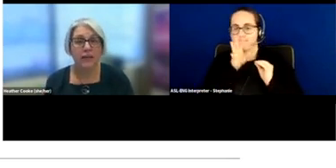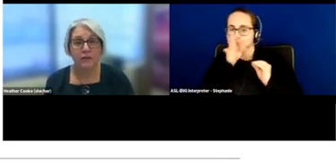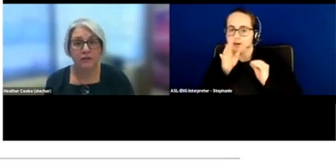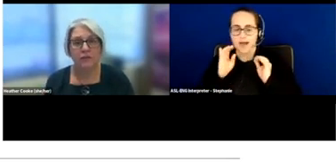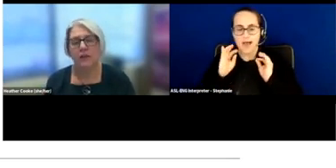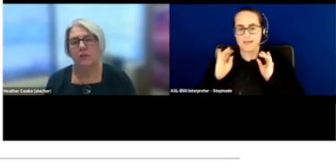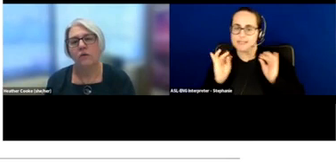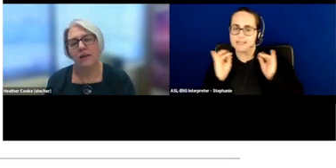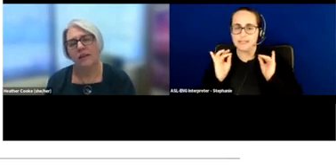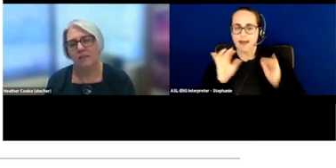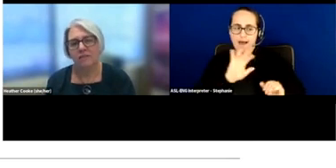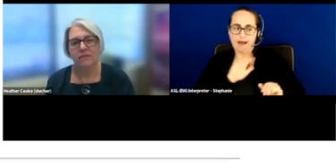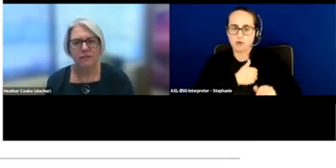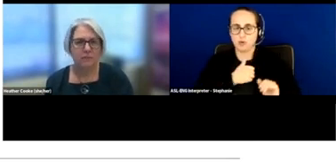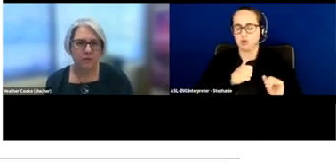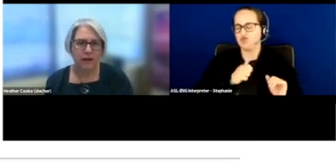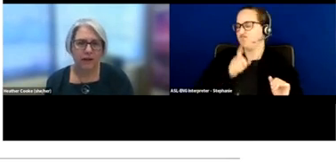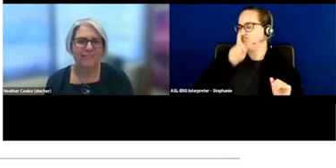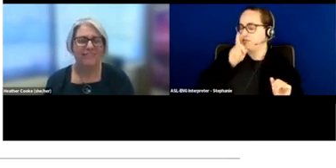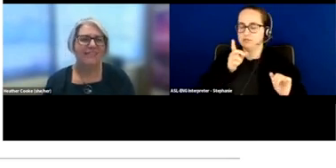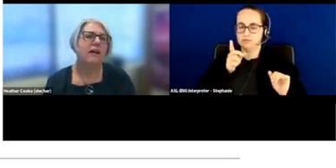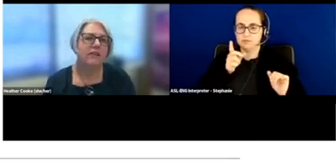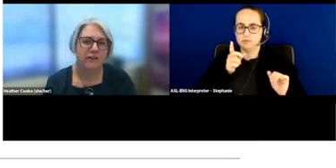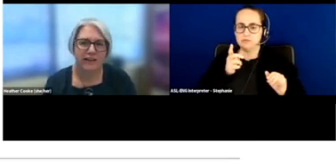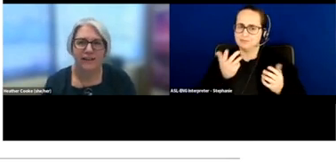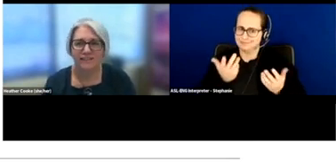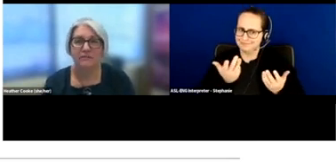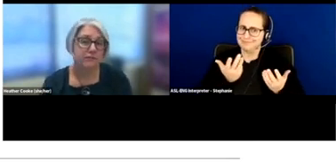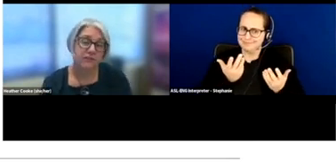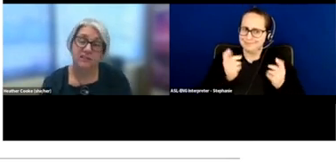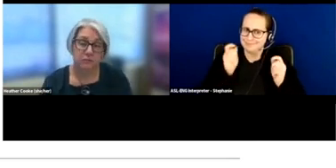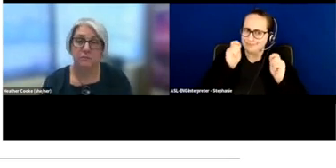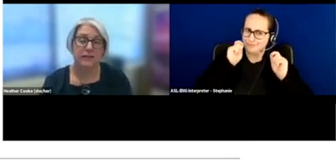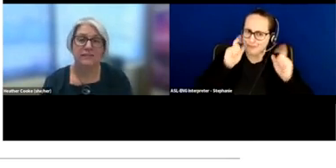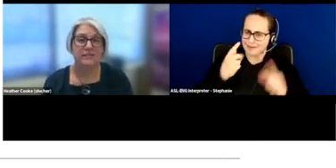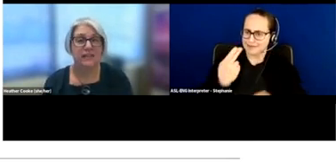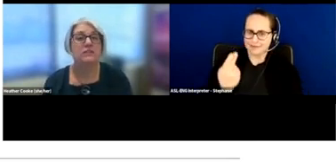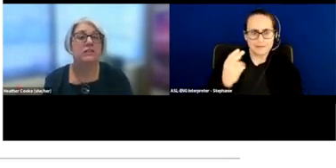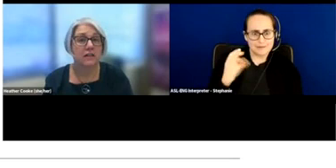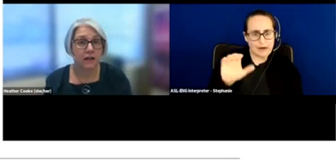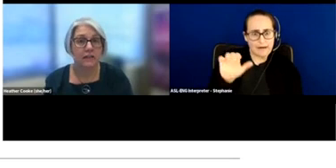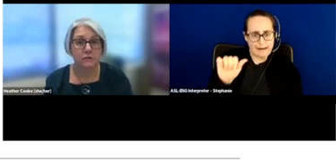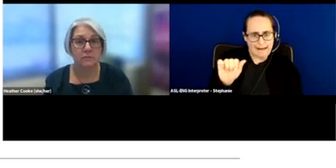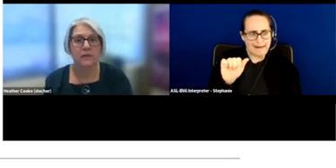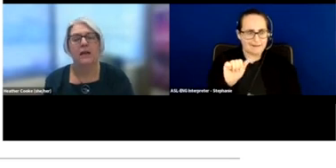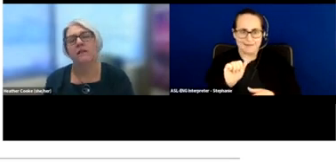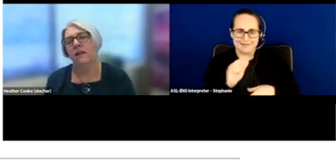it's a little surprise that the healthcare it's actually referred to their workplaces as just like high school, a setting